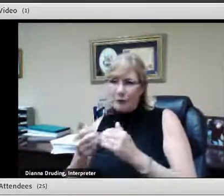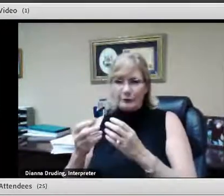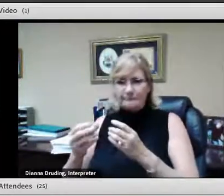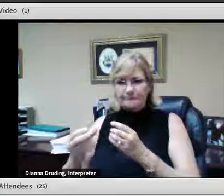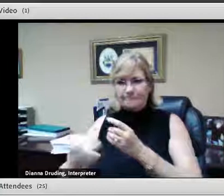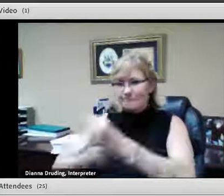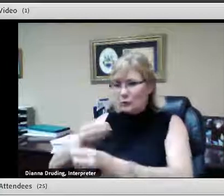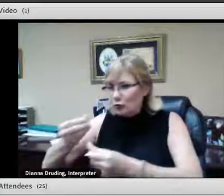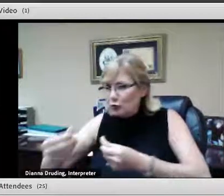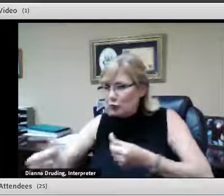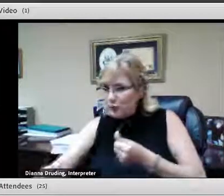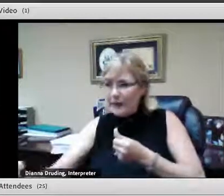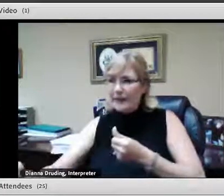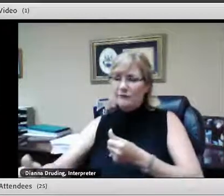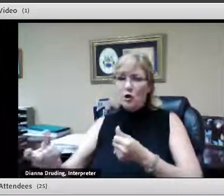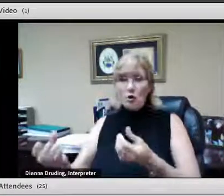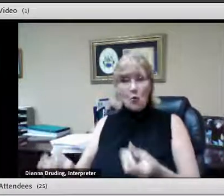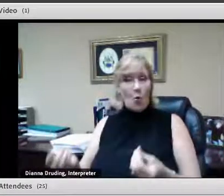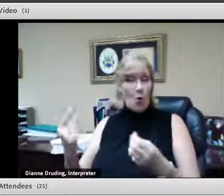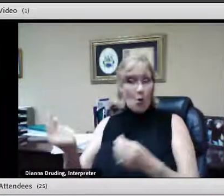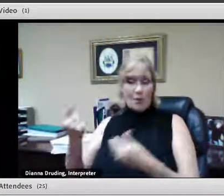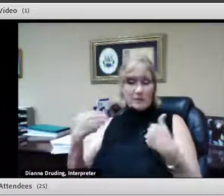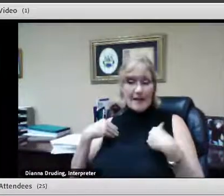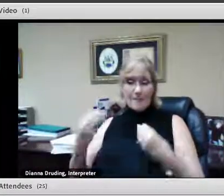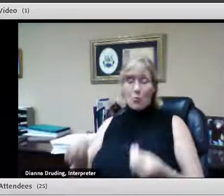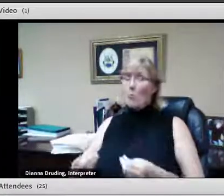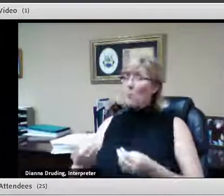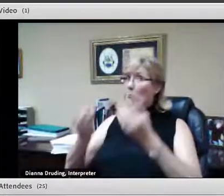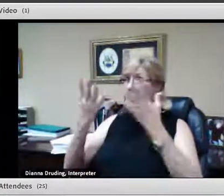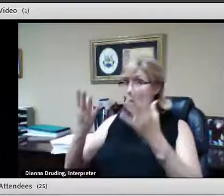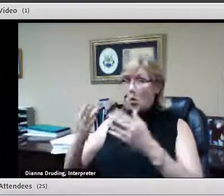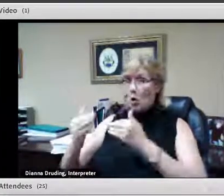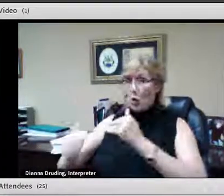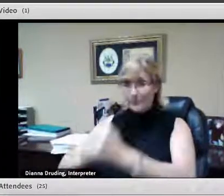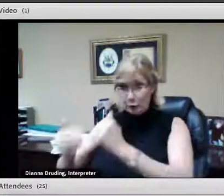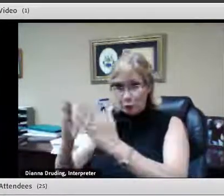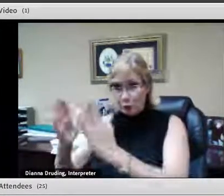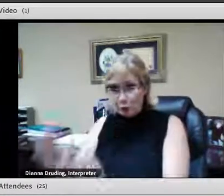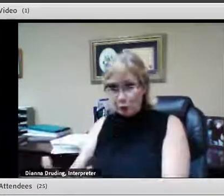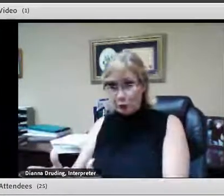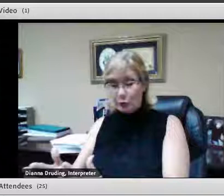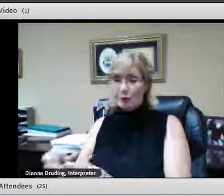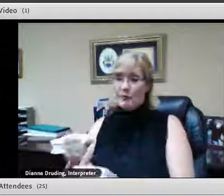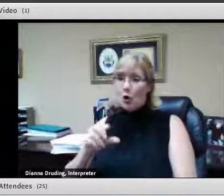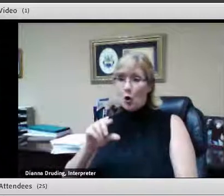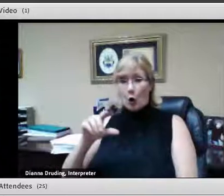You're always going to have way more producers than you are going to have herbivores. You're going to have more herbivores and omnivores